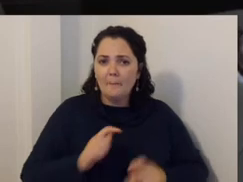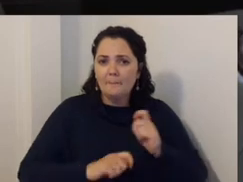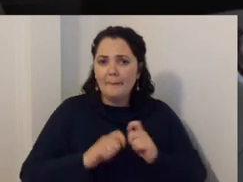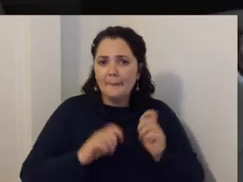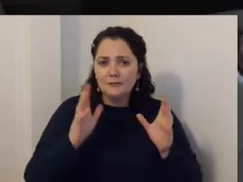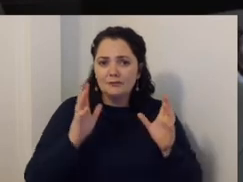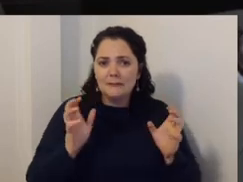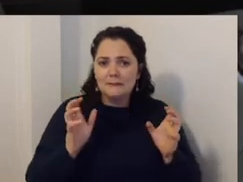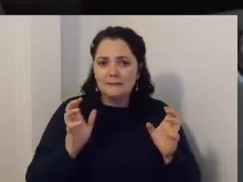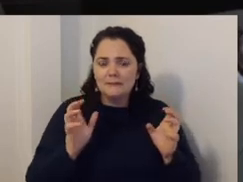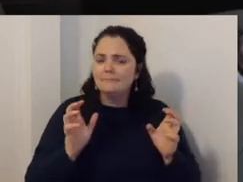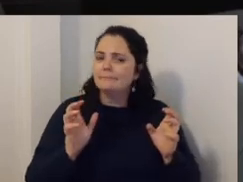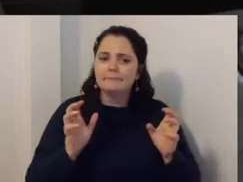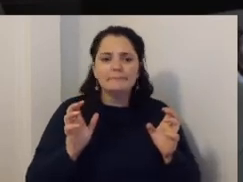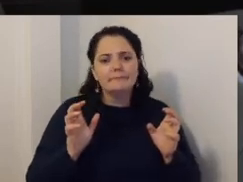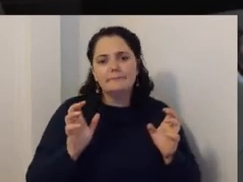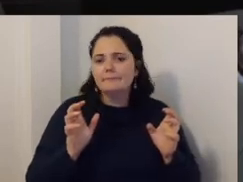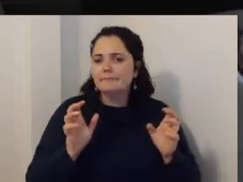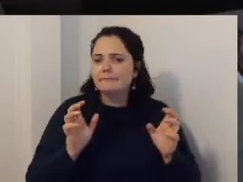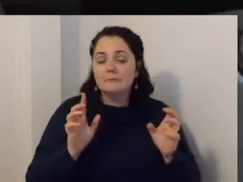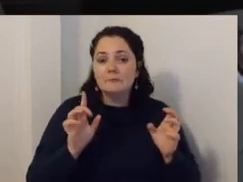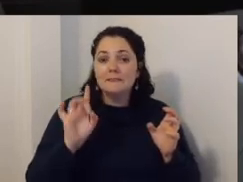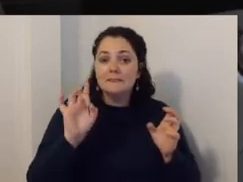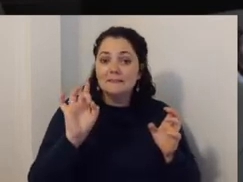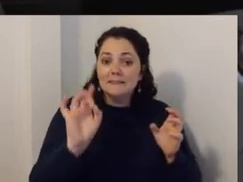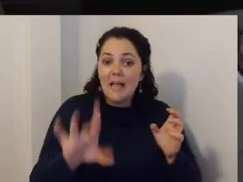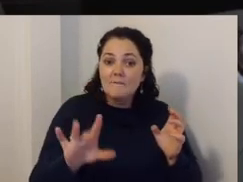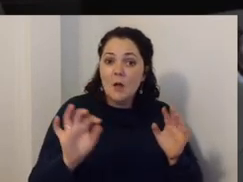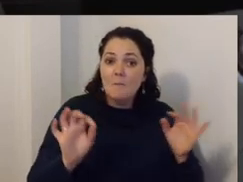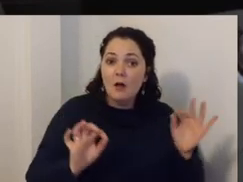um if you've never done any modeling holding a pose for five minutes without moving, 10